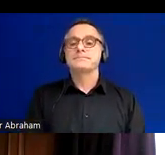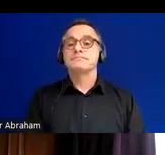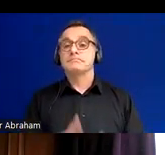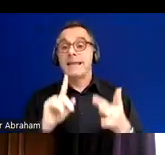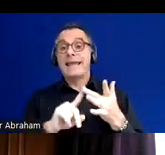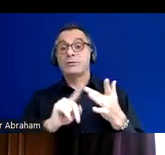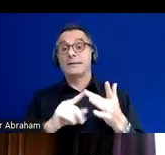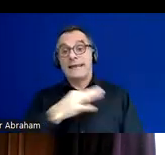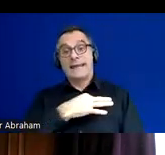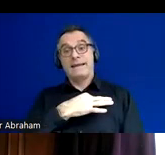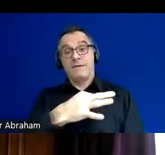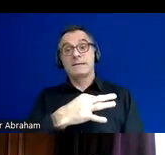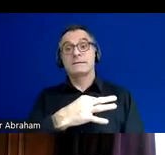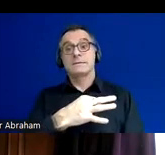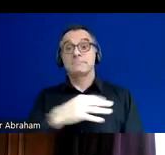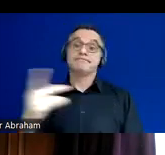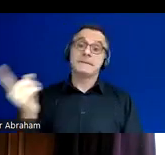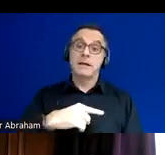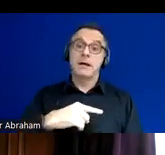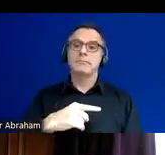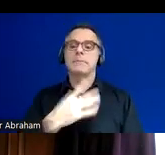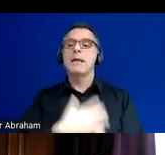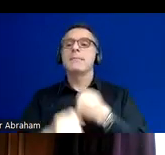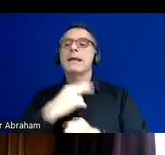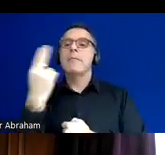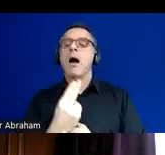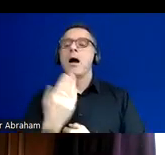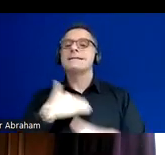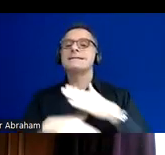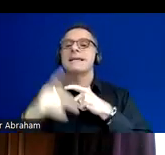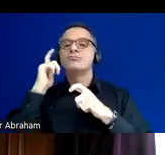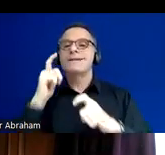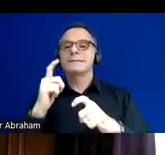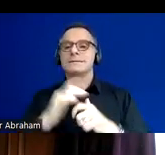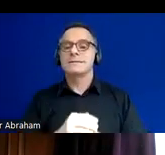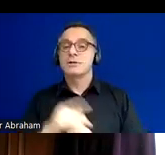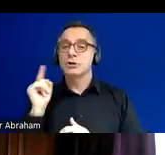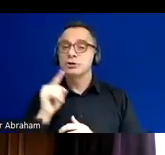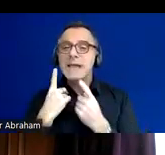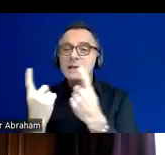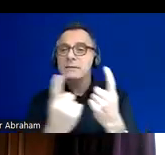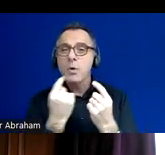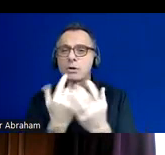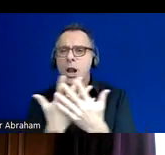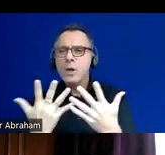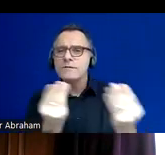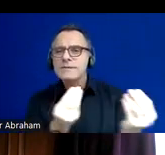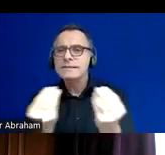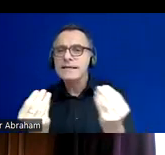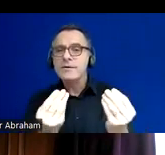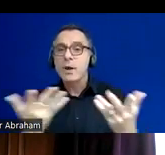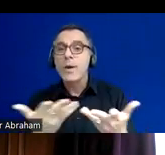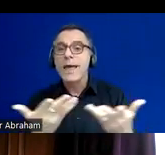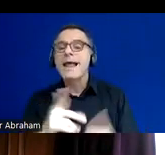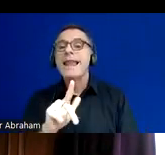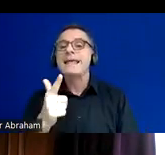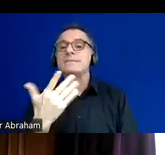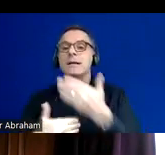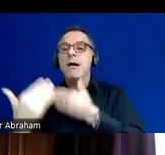to be an artist in residence and she explored a lot of material in the Lesbian Archive. The